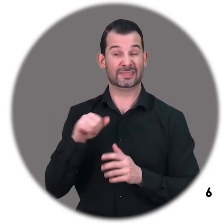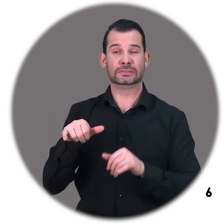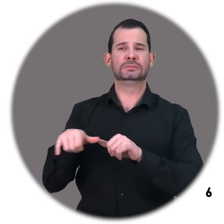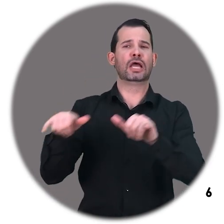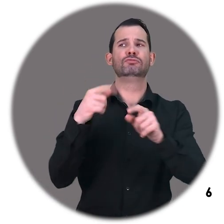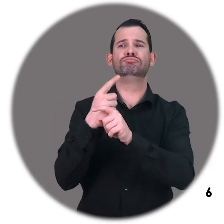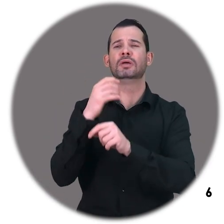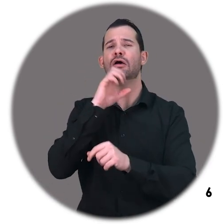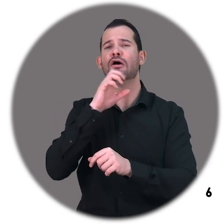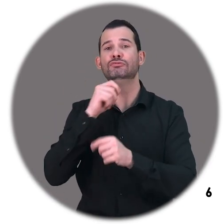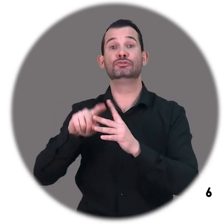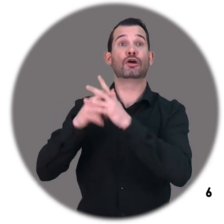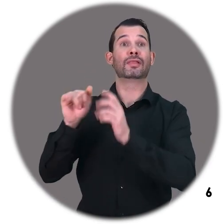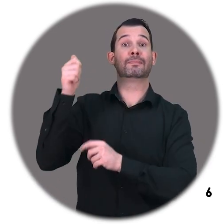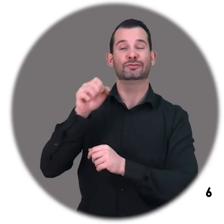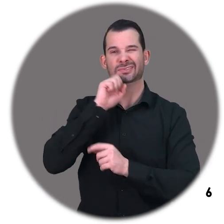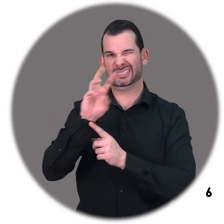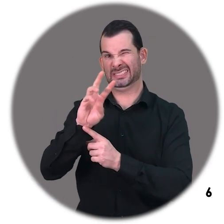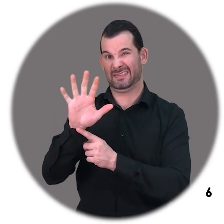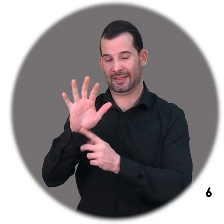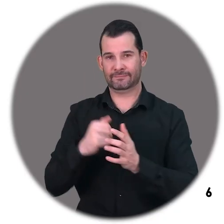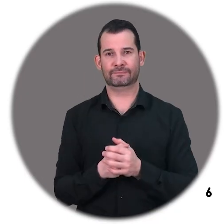The standard age to start the pension is 65.